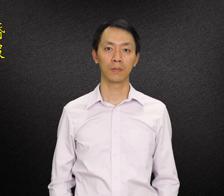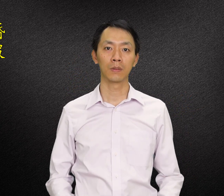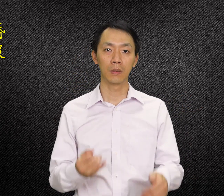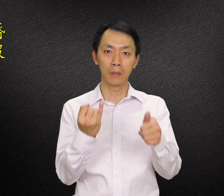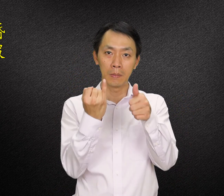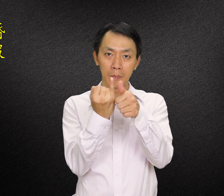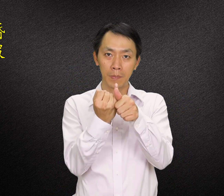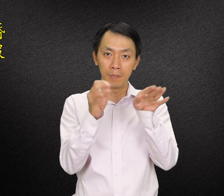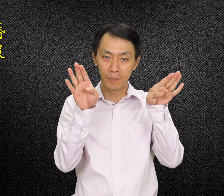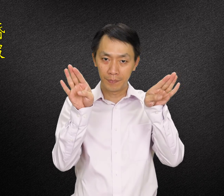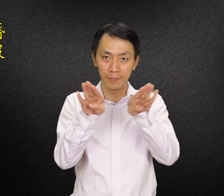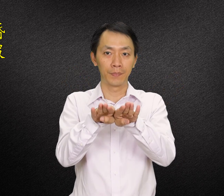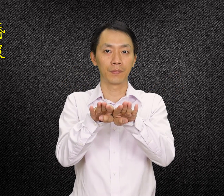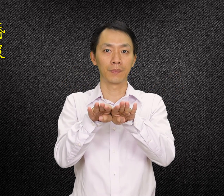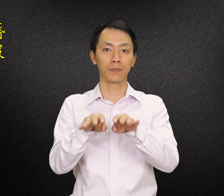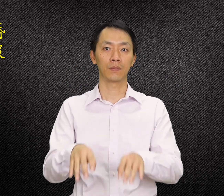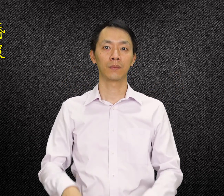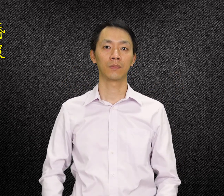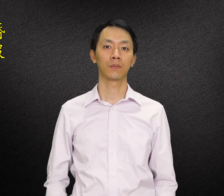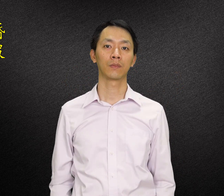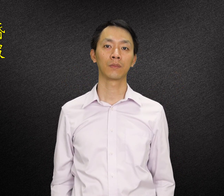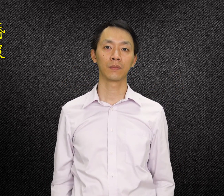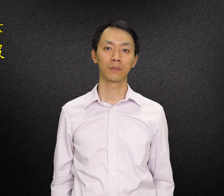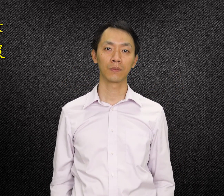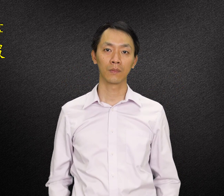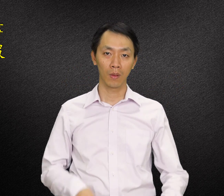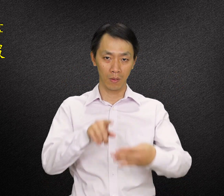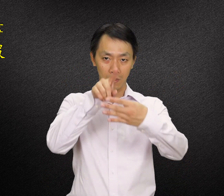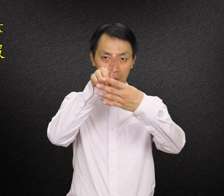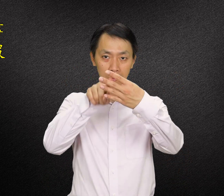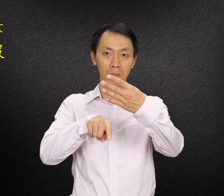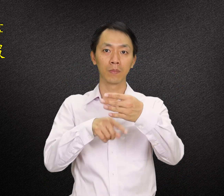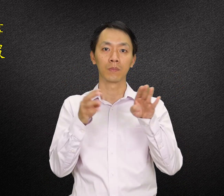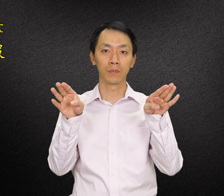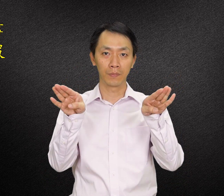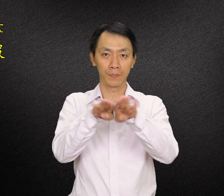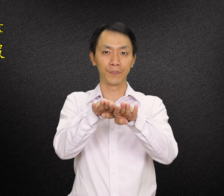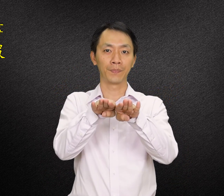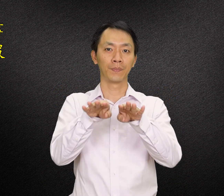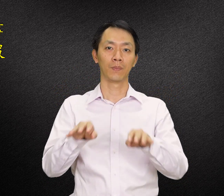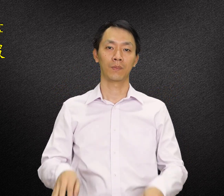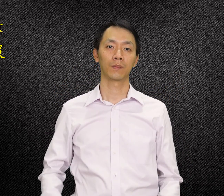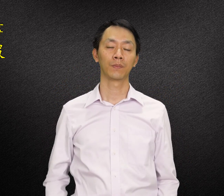marriage leave personal leave